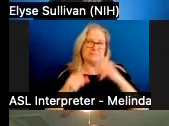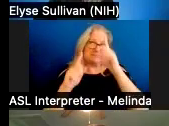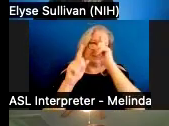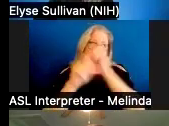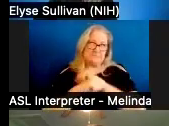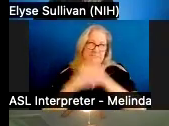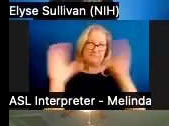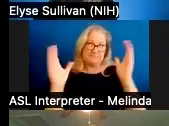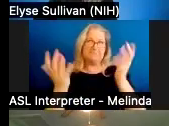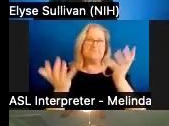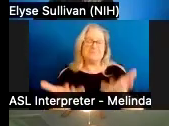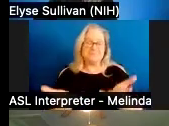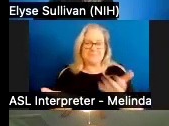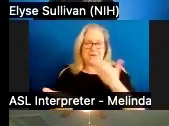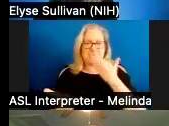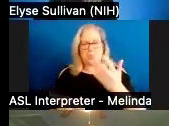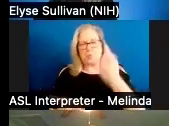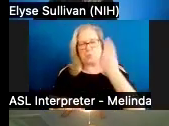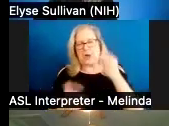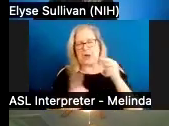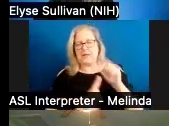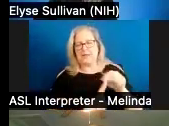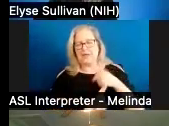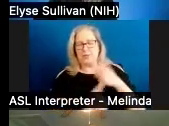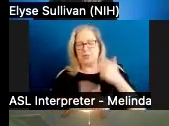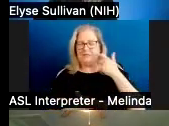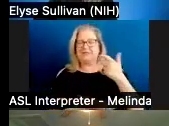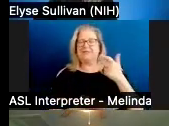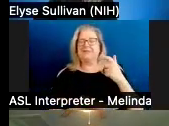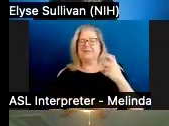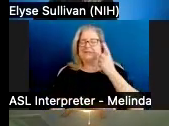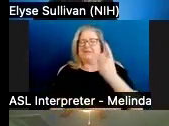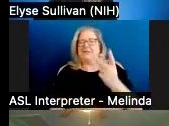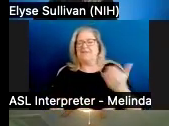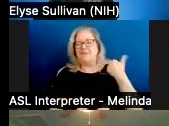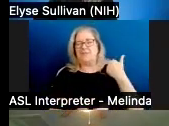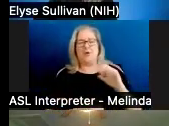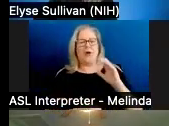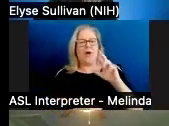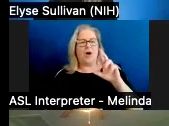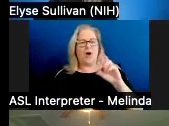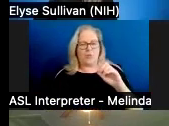So here's a good one that has also we've come across. So R01 application has been reviewed.